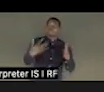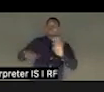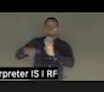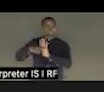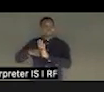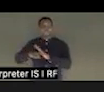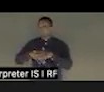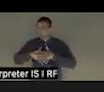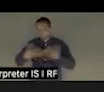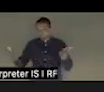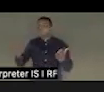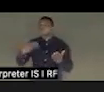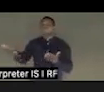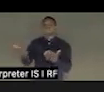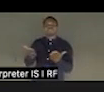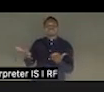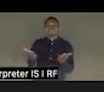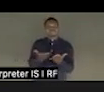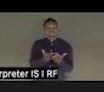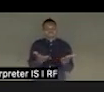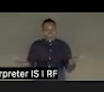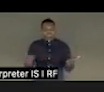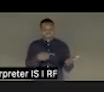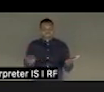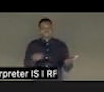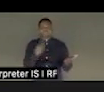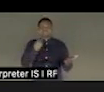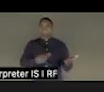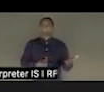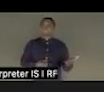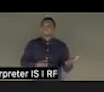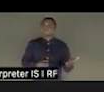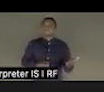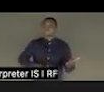So we're really pinpointing the user experience here.